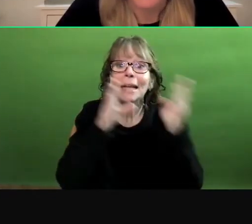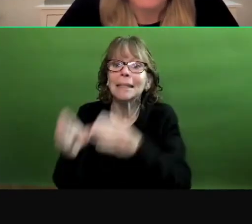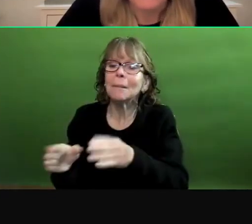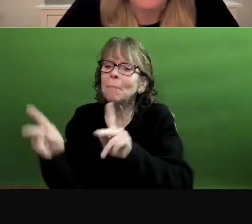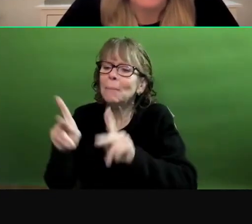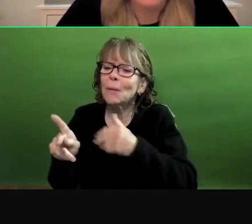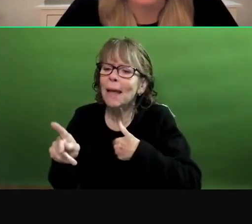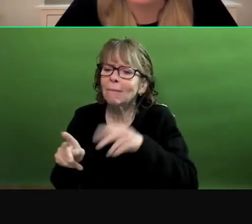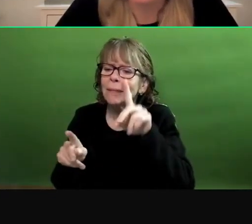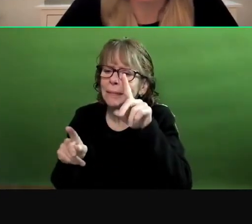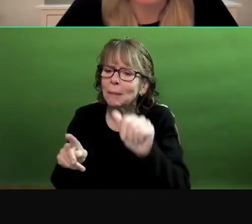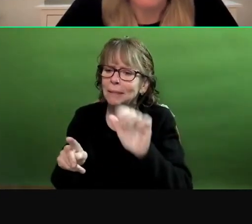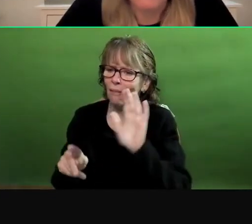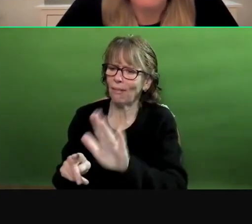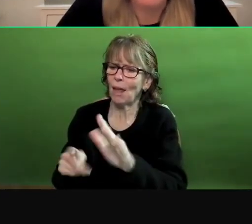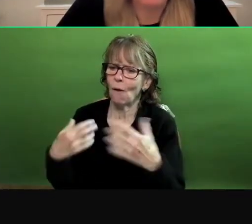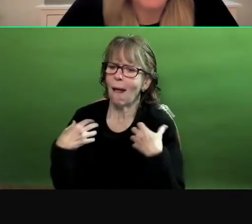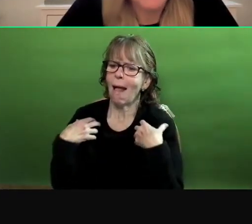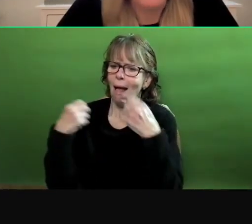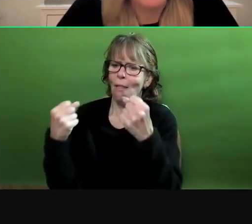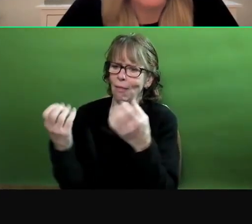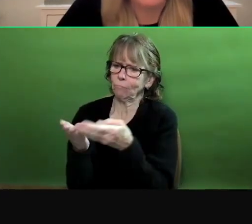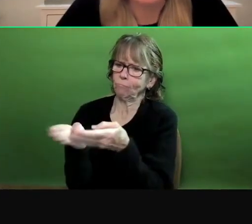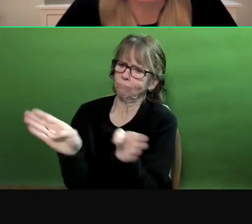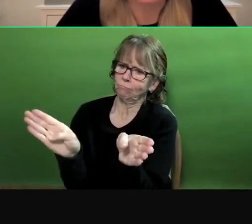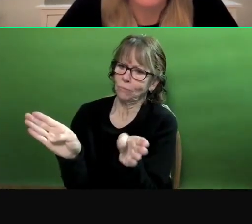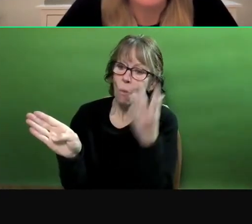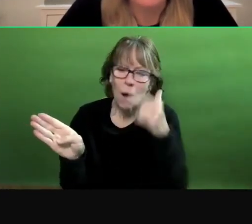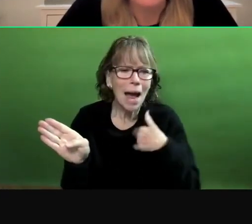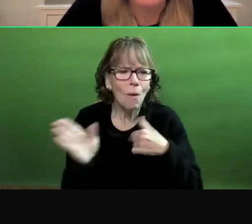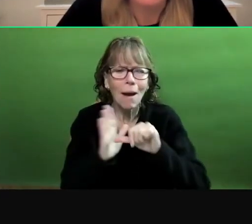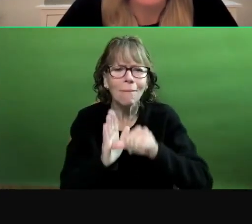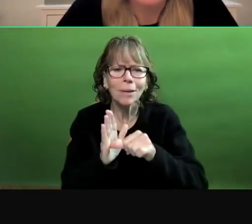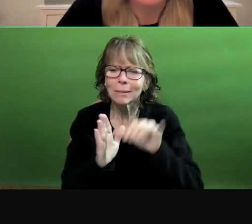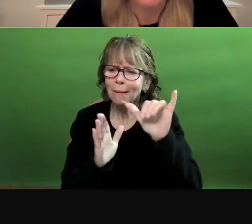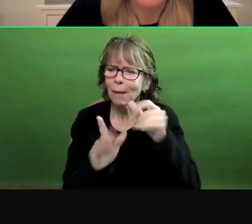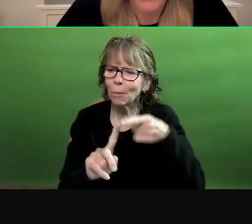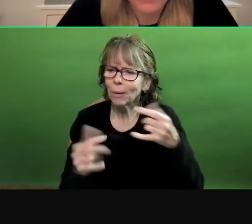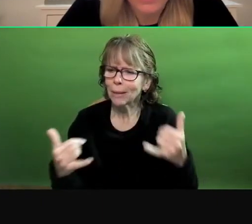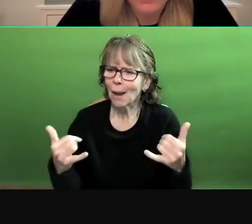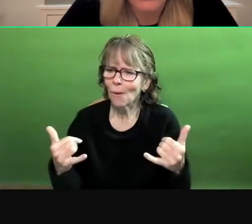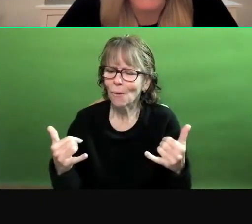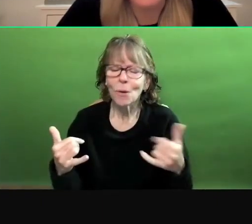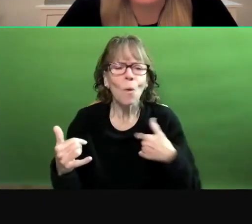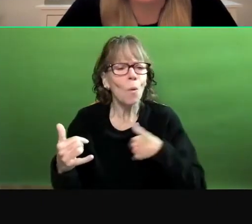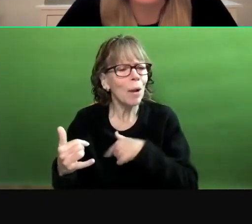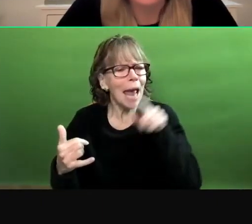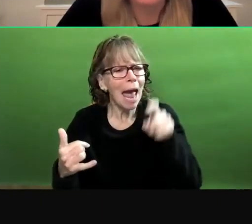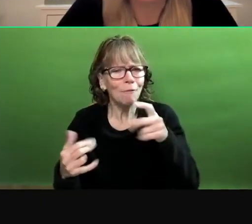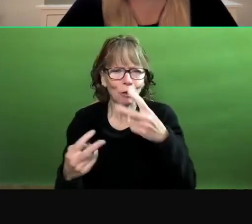I highlight this cuz this is all about addressing that hierarchy of health that is needed to be